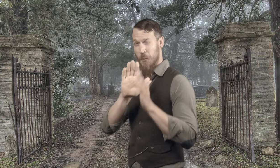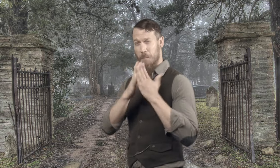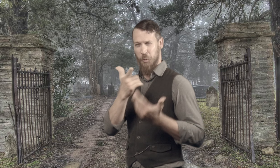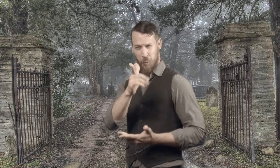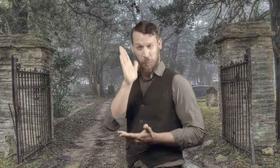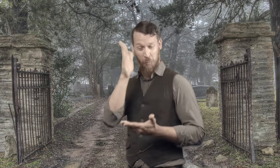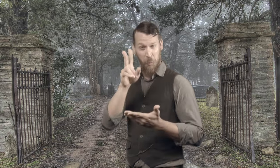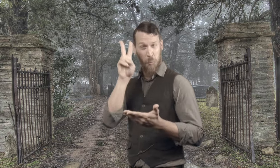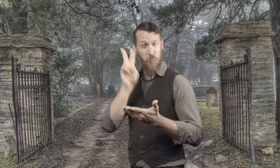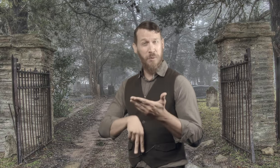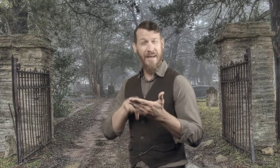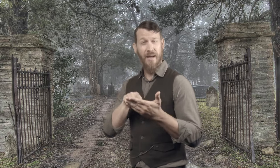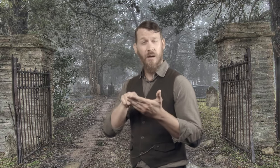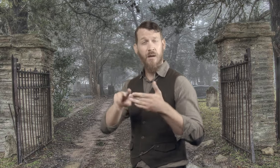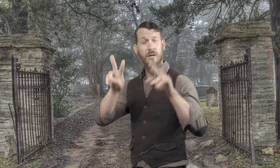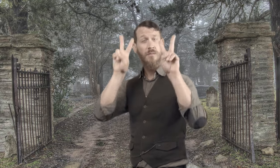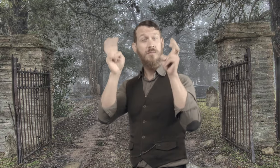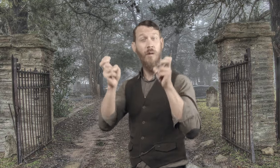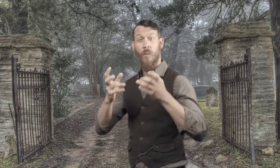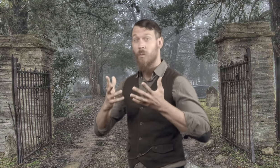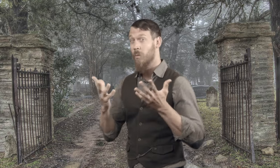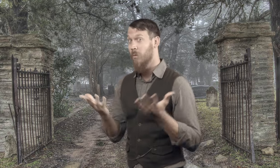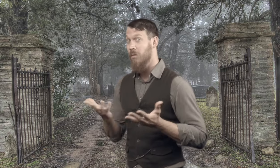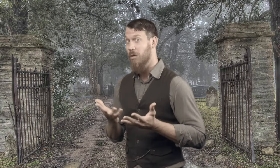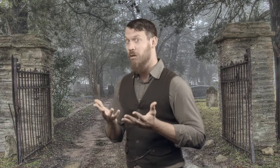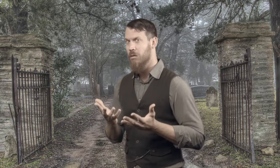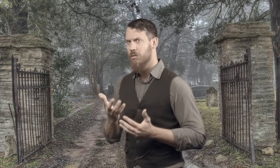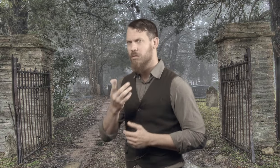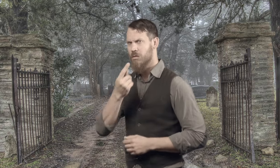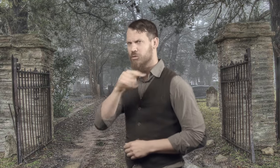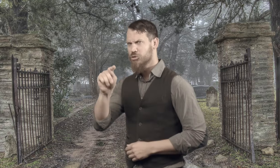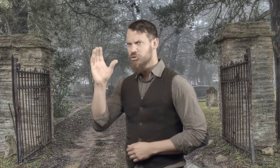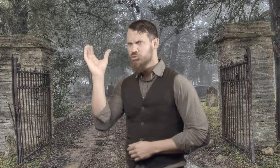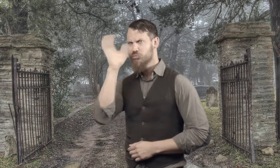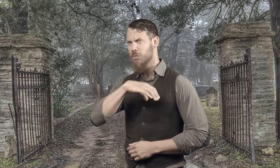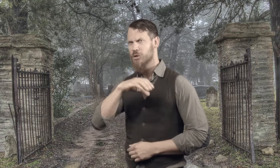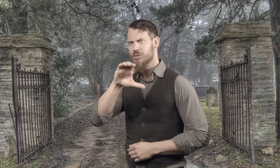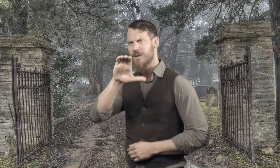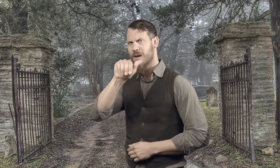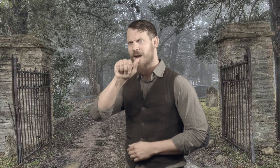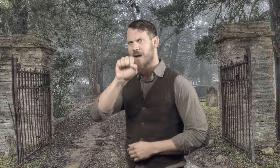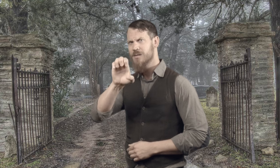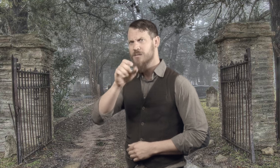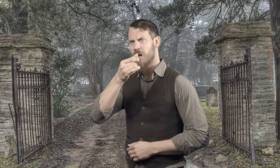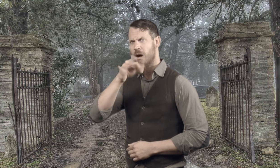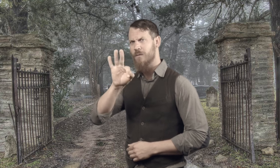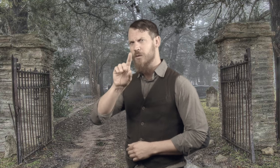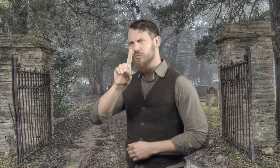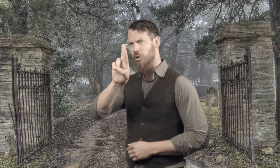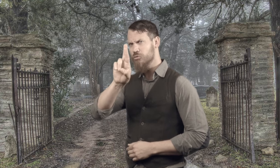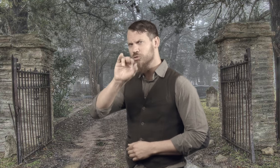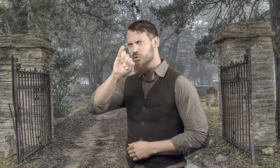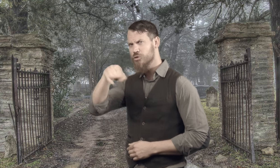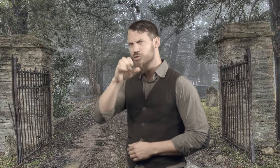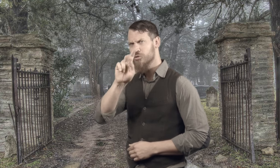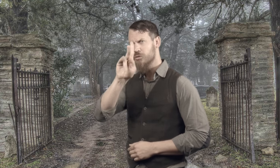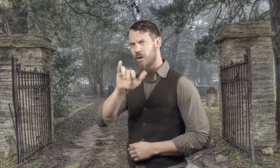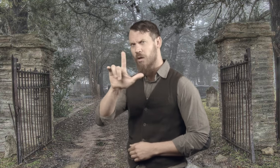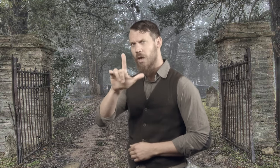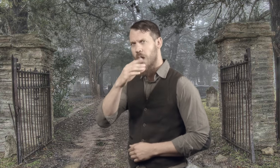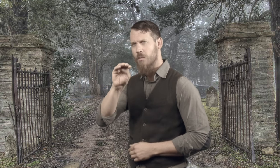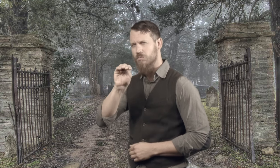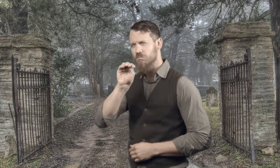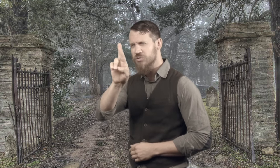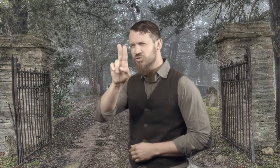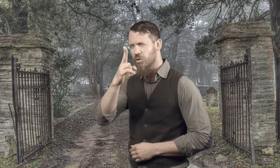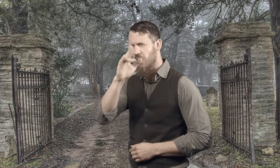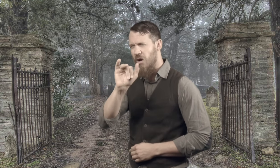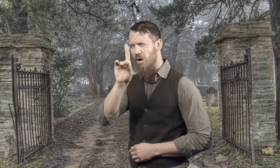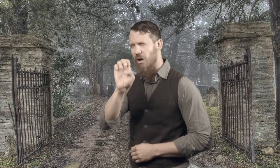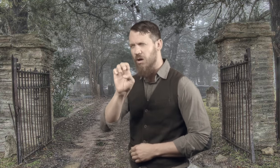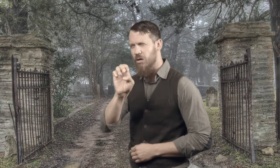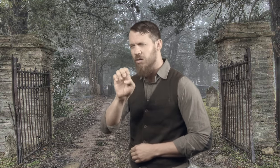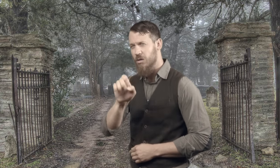The book that we're going to read is titled The Strange Case of Dr. Jekyll and Mr. Hyde.